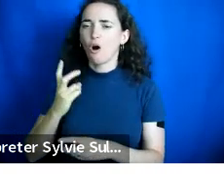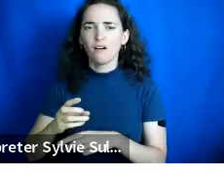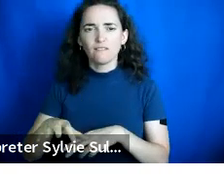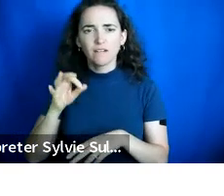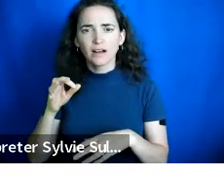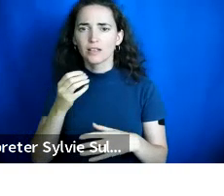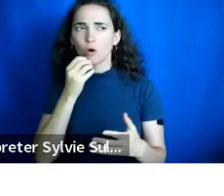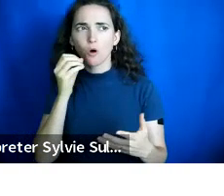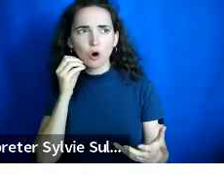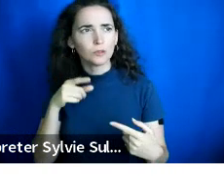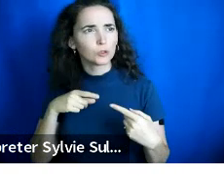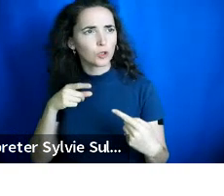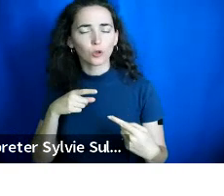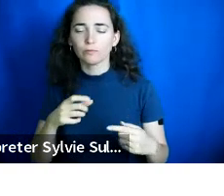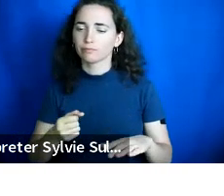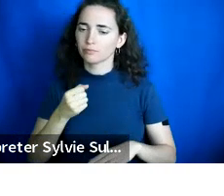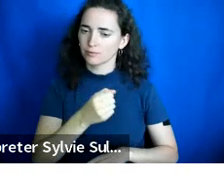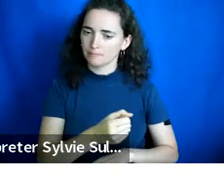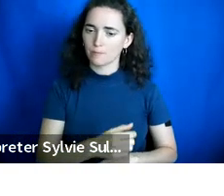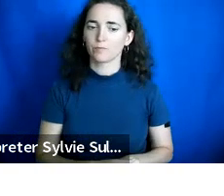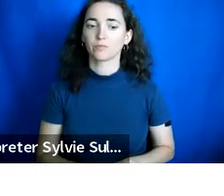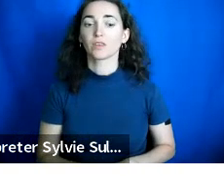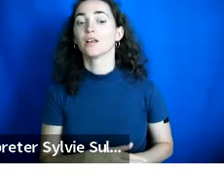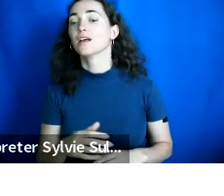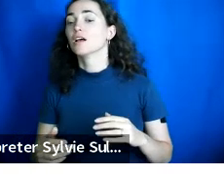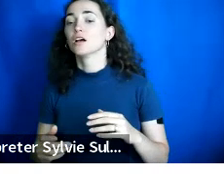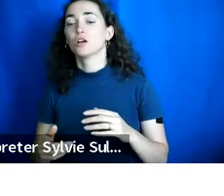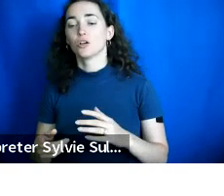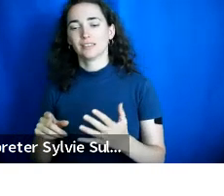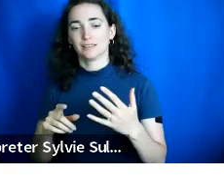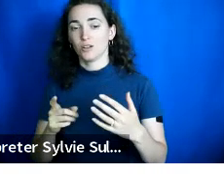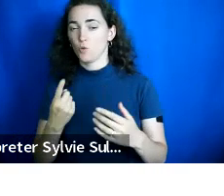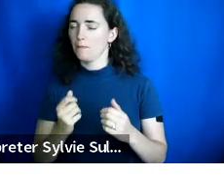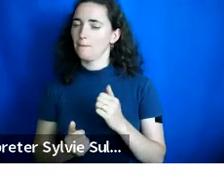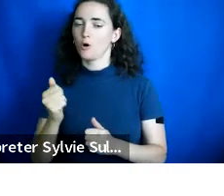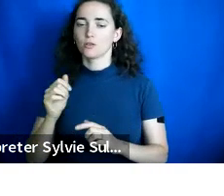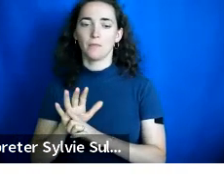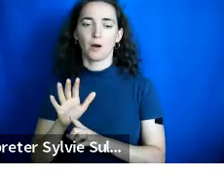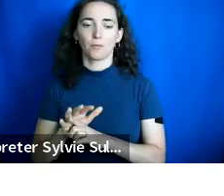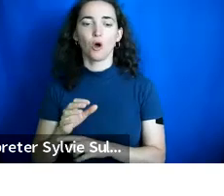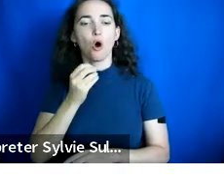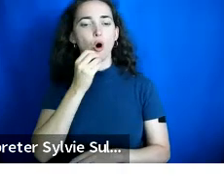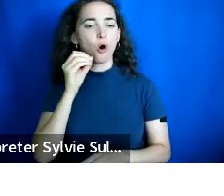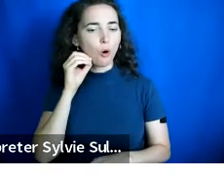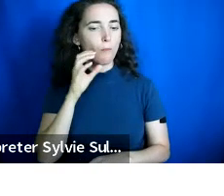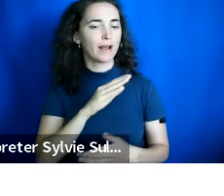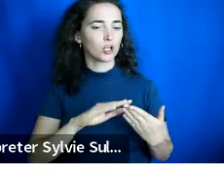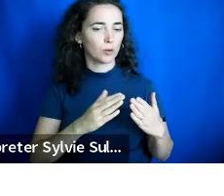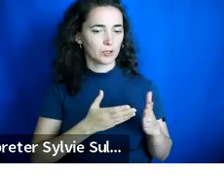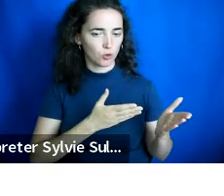And of course, the the ones you hear so much about are the home and community based services, and then of the nursing facility.